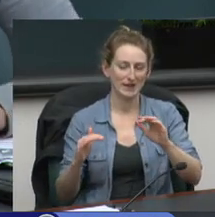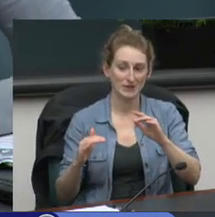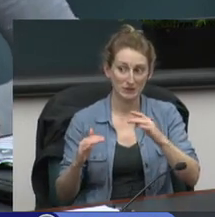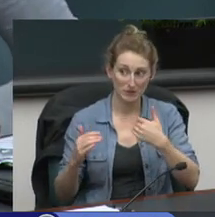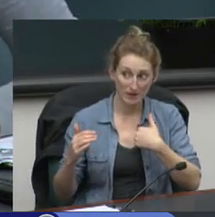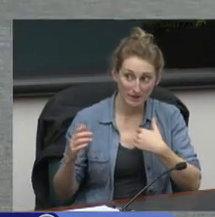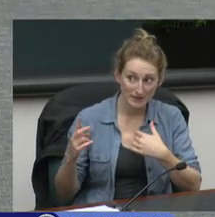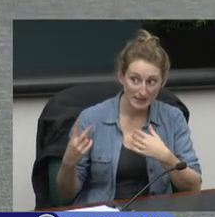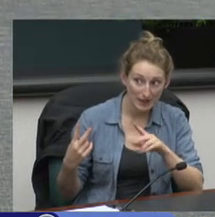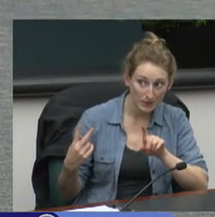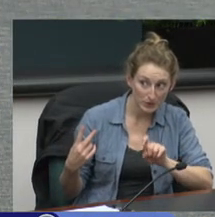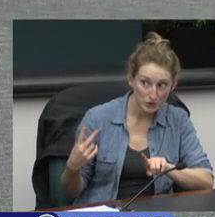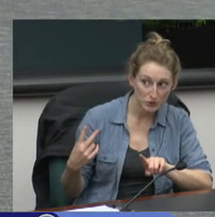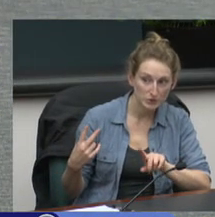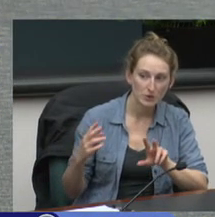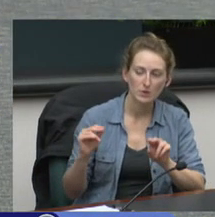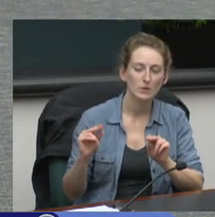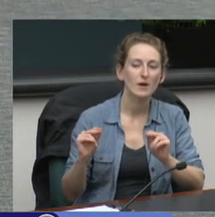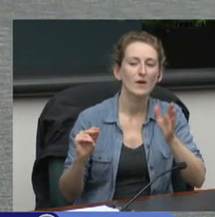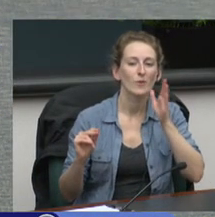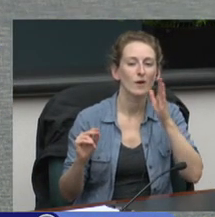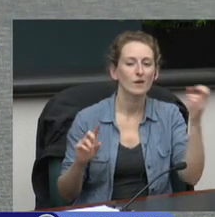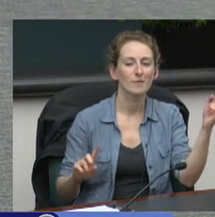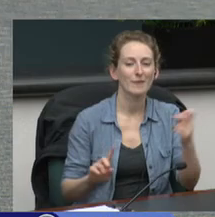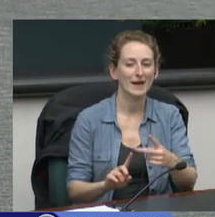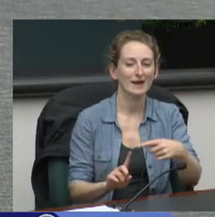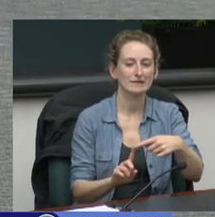can come back to that thank you let's move on to councilmember Sandburg